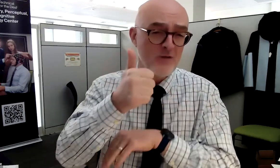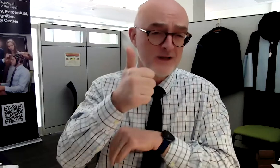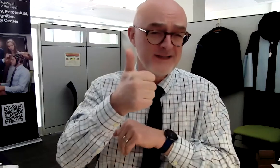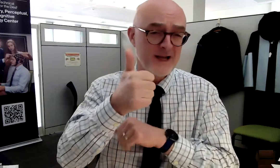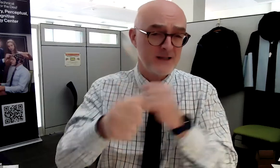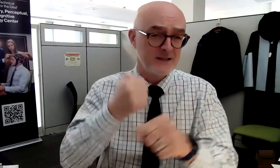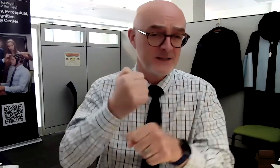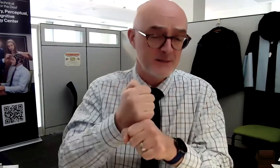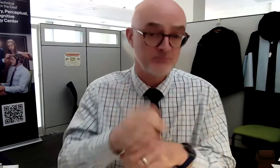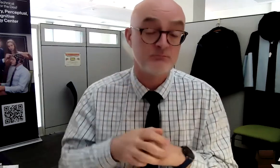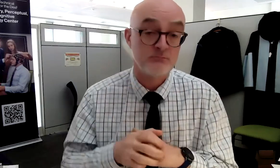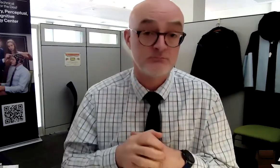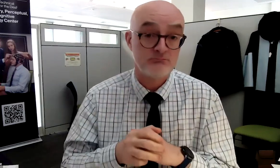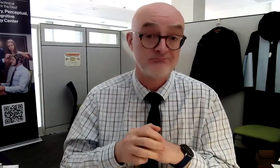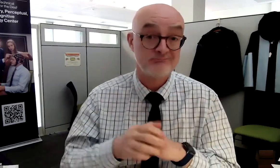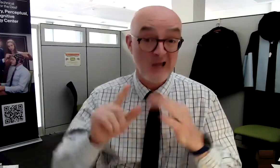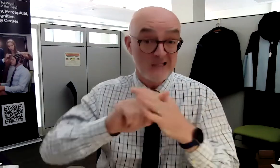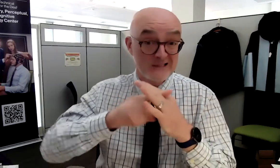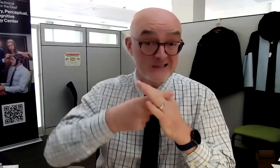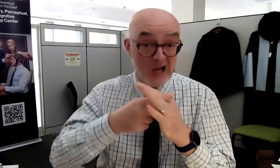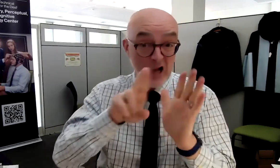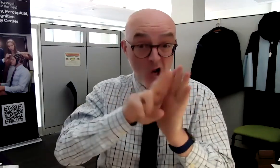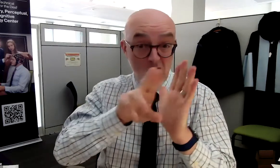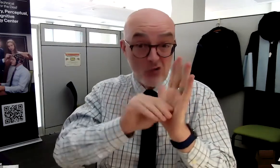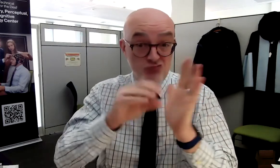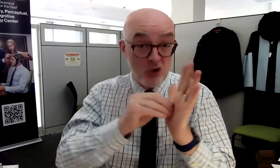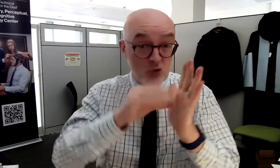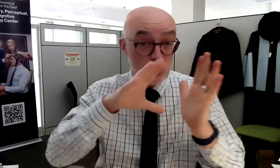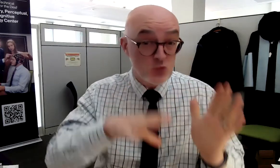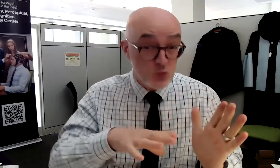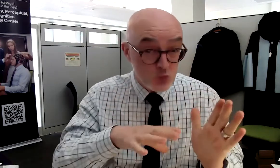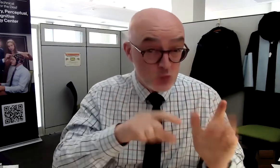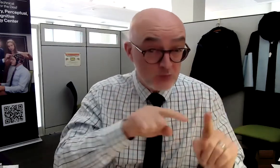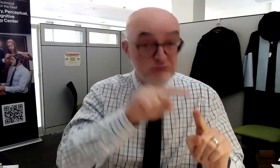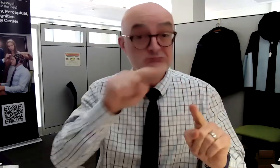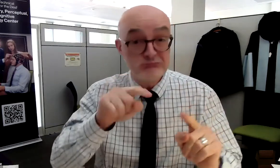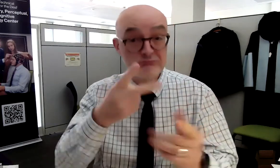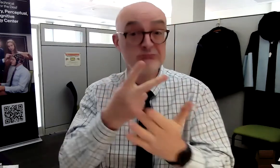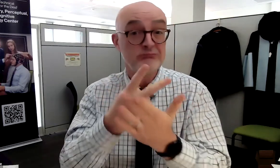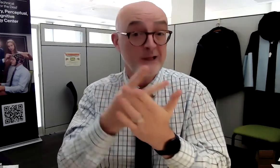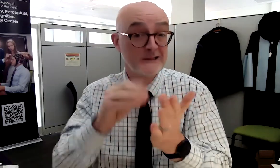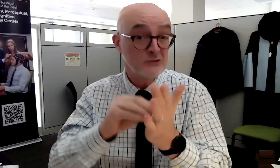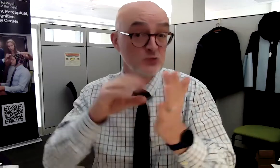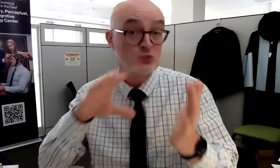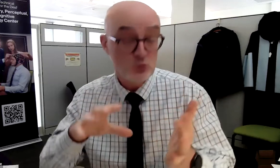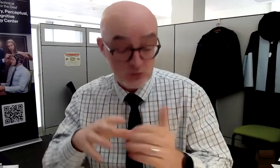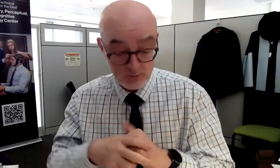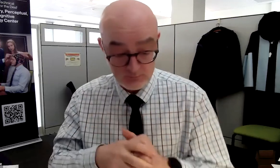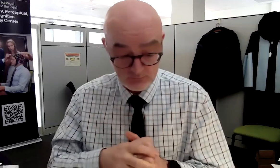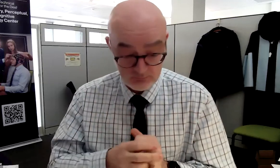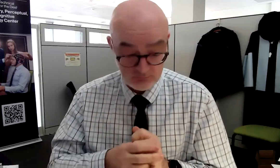Jessica has worked with Dr. Hauser for over 10 years. She started as an undergraduate